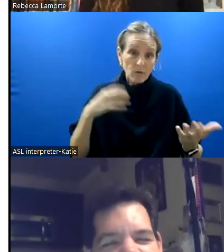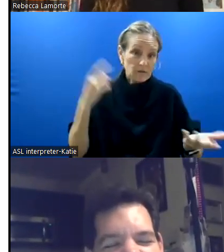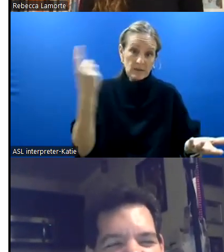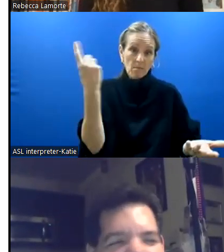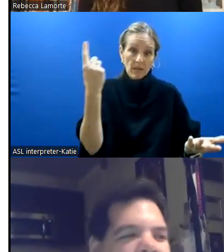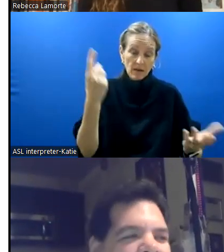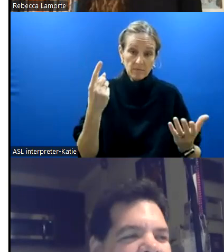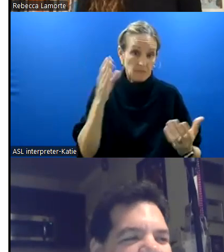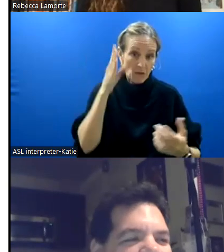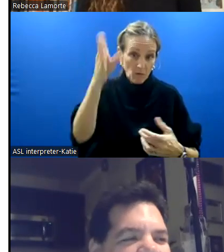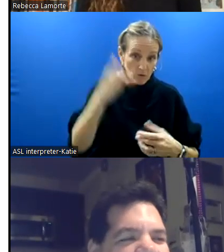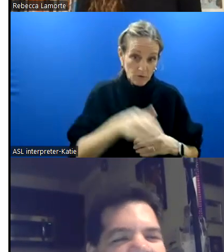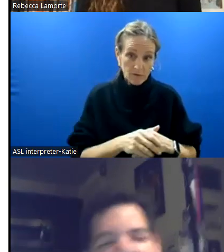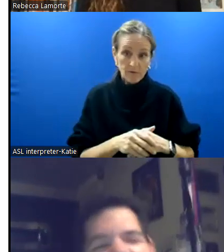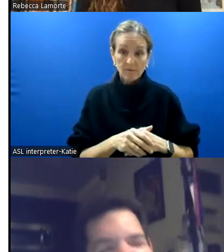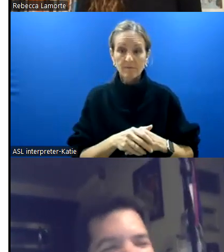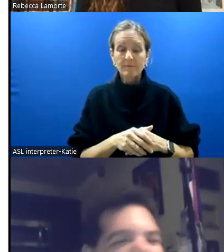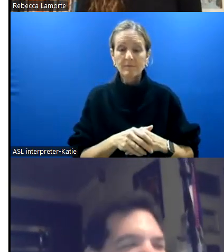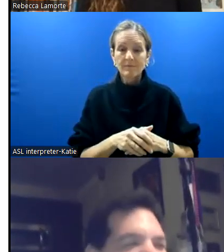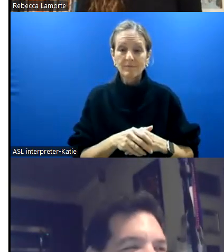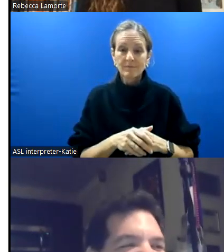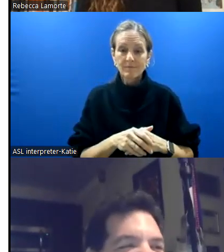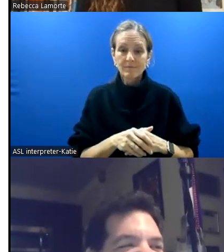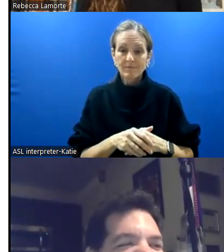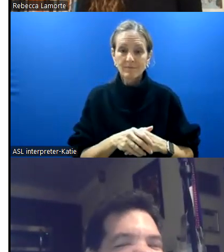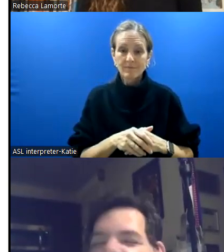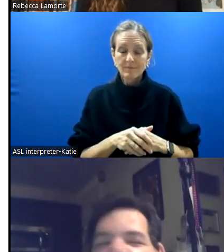And the things that I am